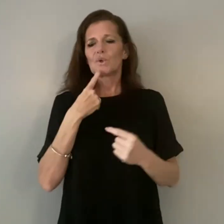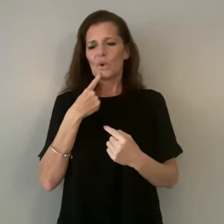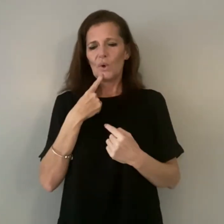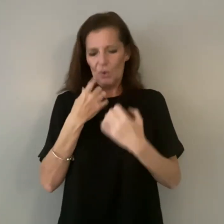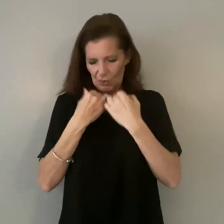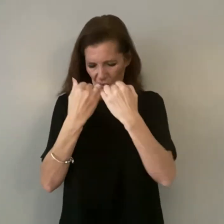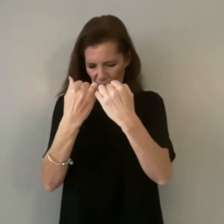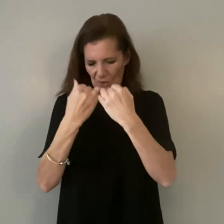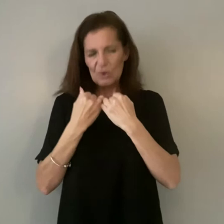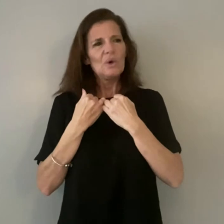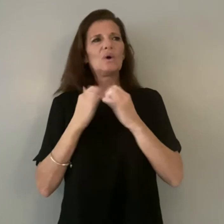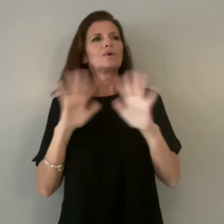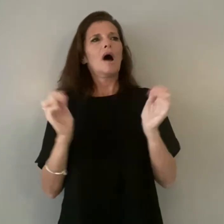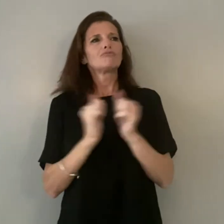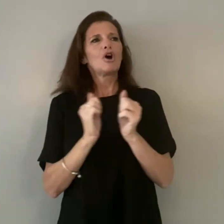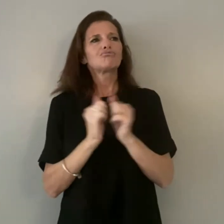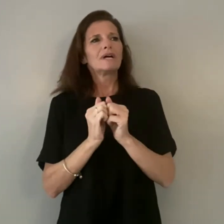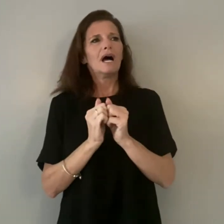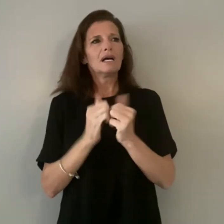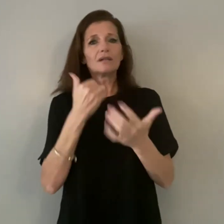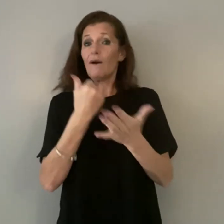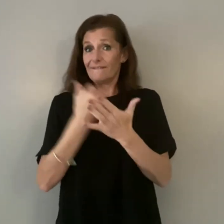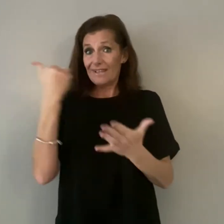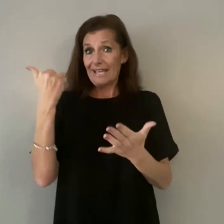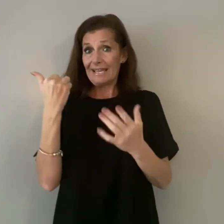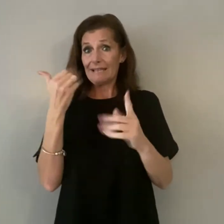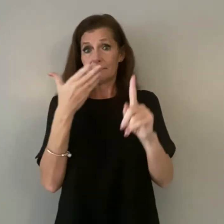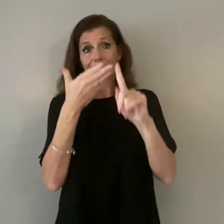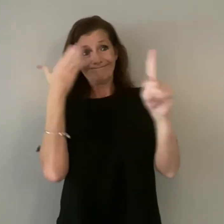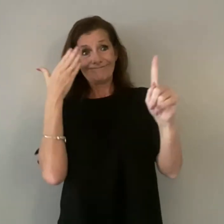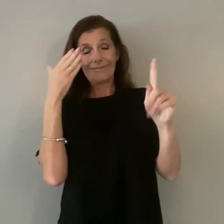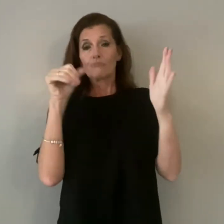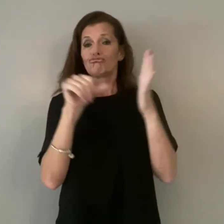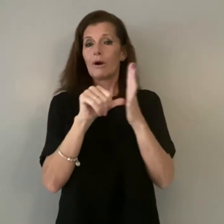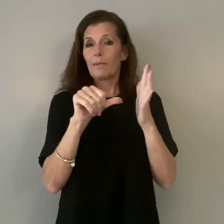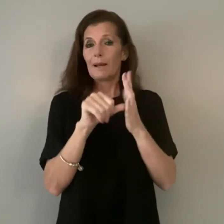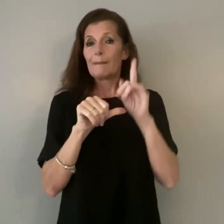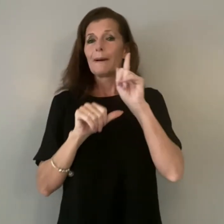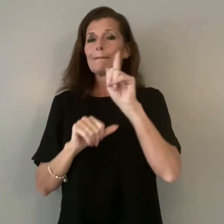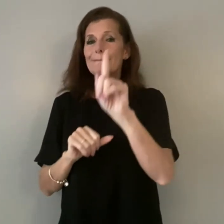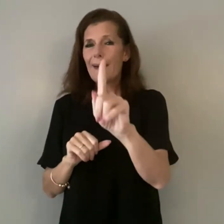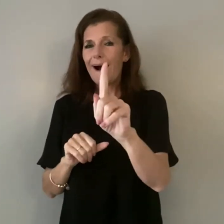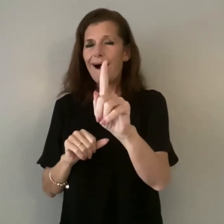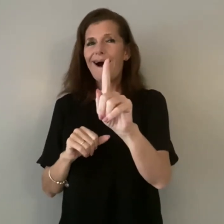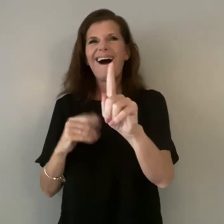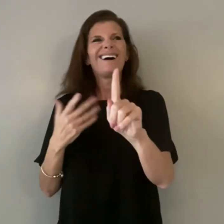and recognizing that's not appropriate and great they've recognized the problem but then not necessarily